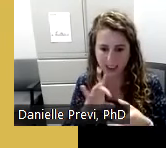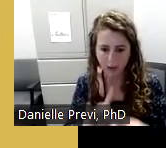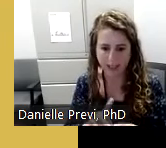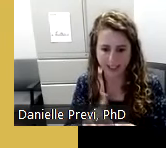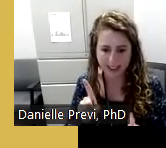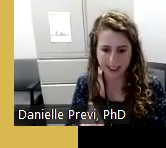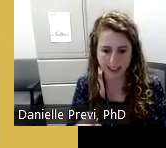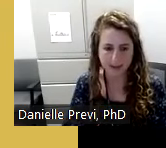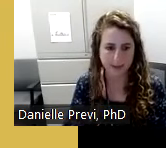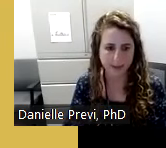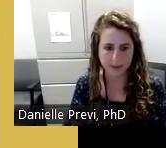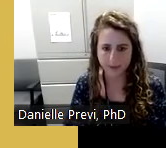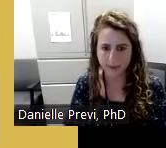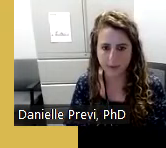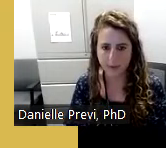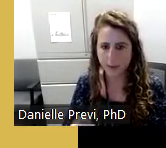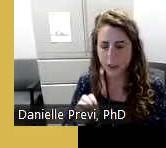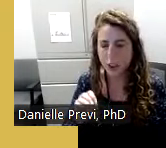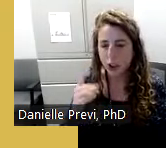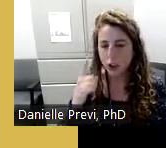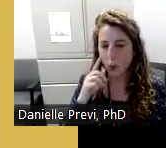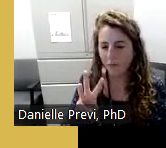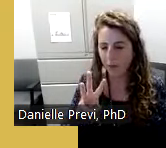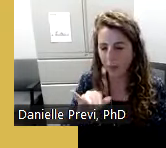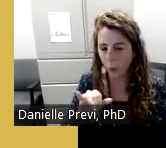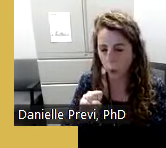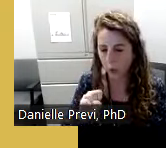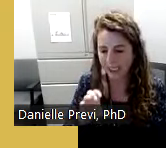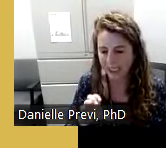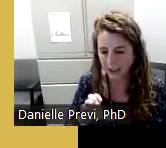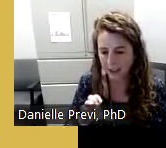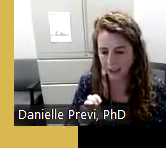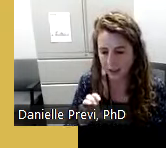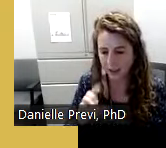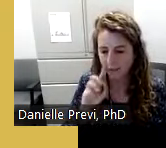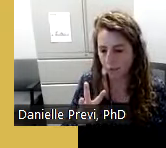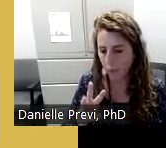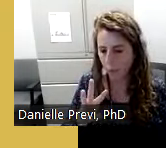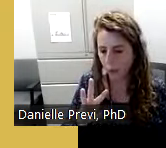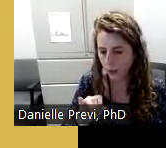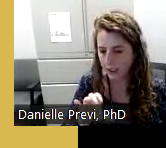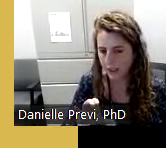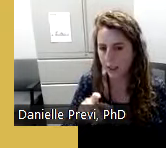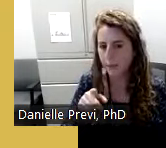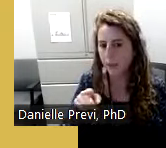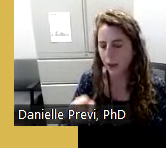Some examples of ASL related testing. ABC Tasks. Everybody knows the WISC-IV,